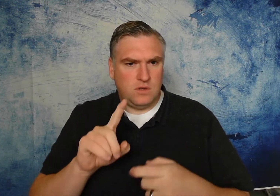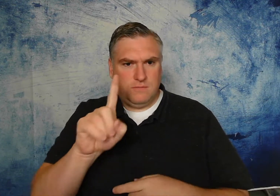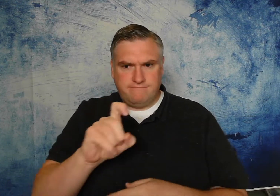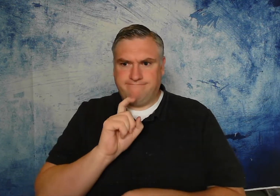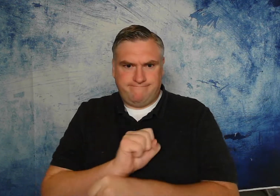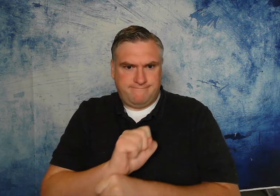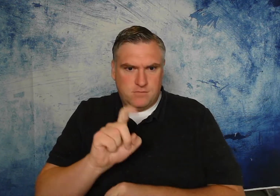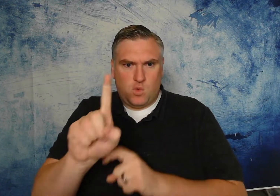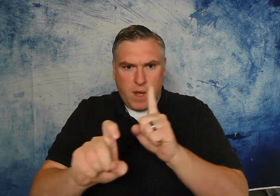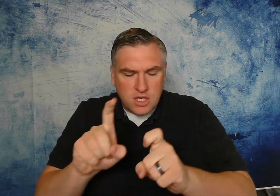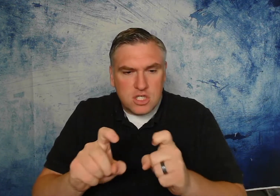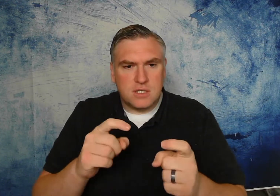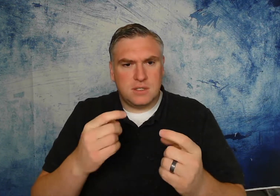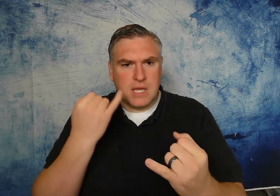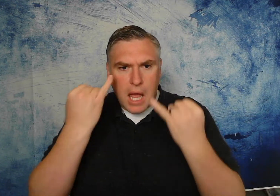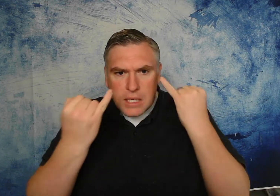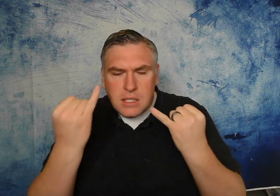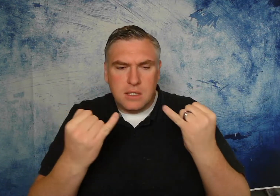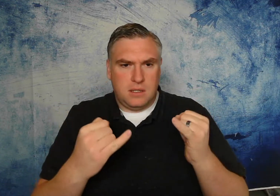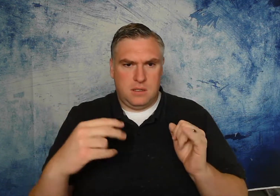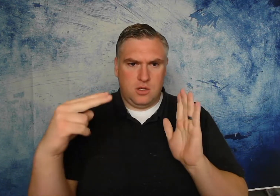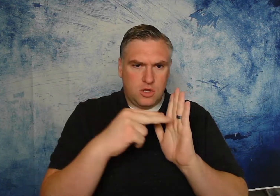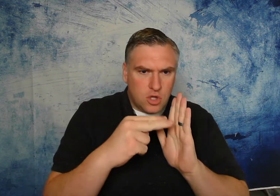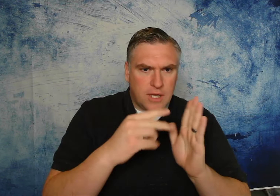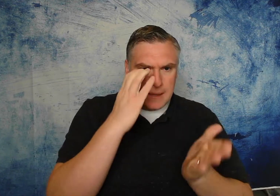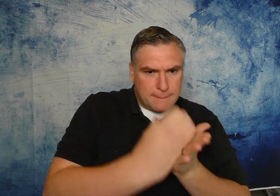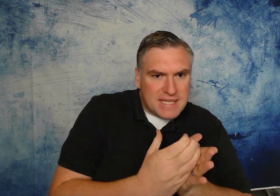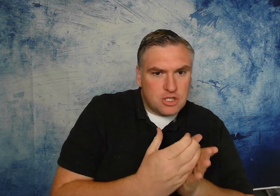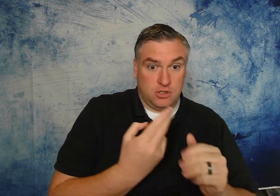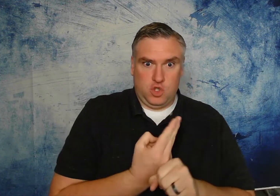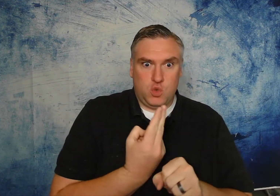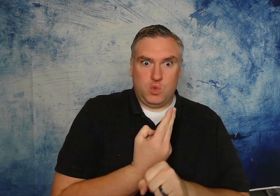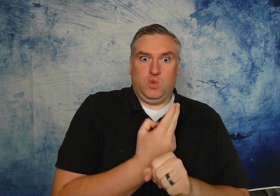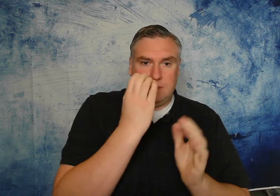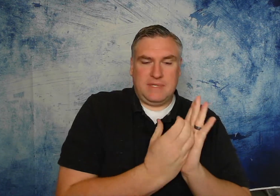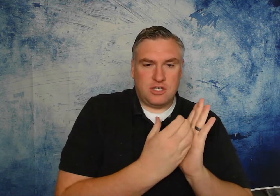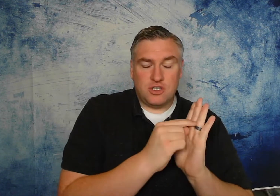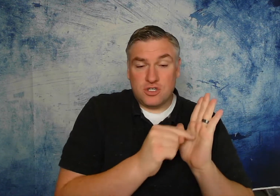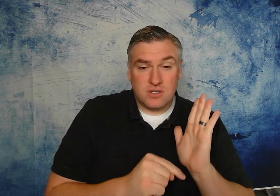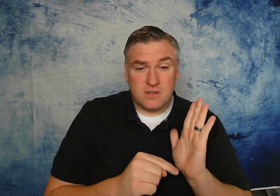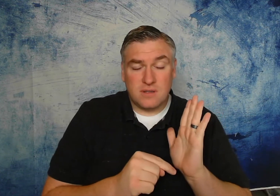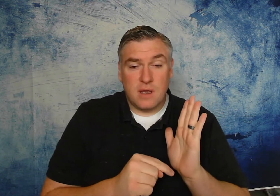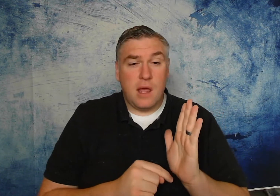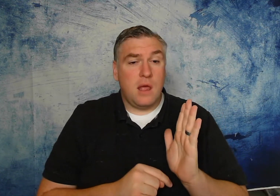rhetorical questions but to ask actual questions; get ideas, look at pictures, use the pictures.